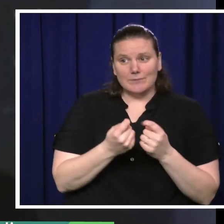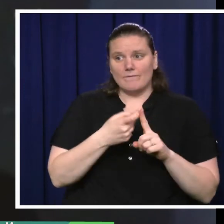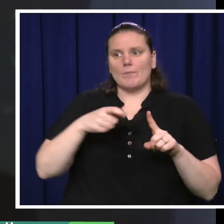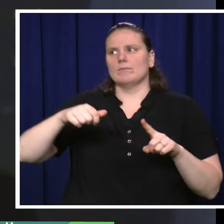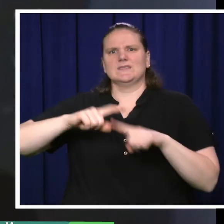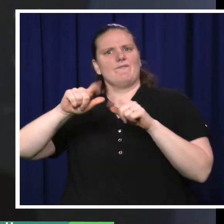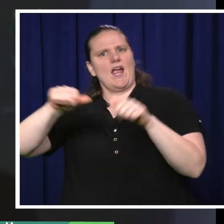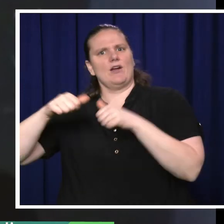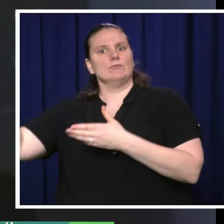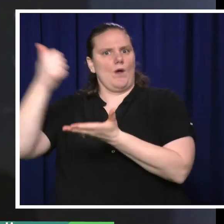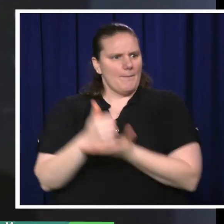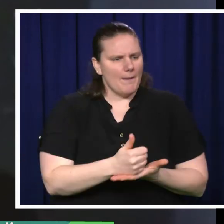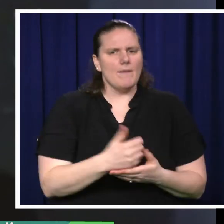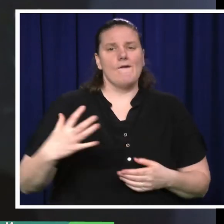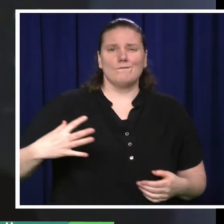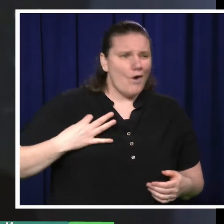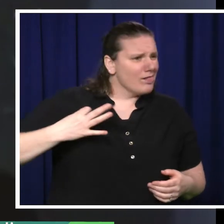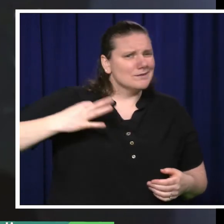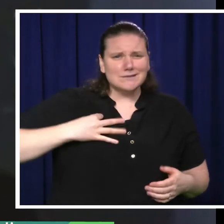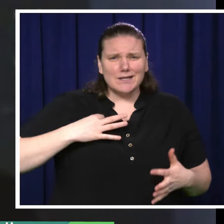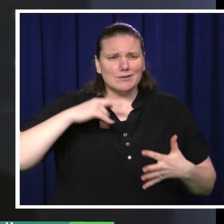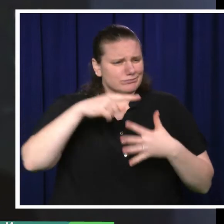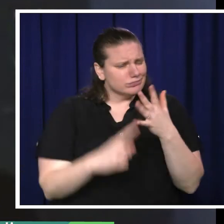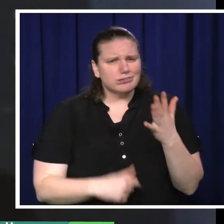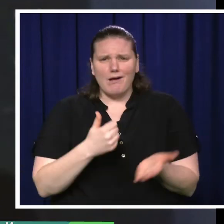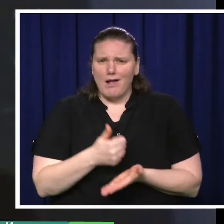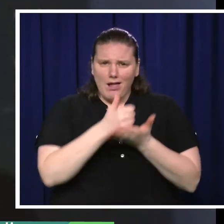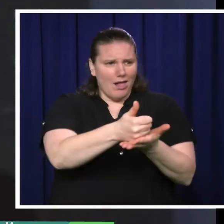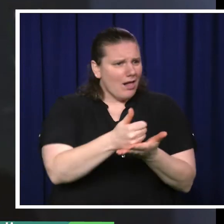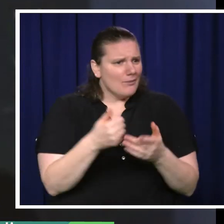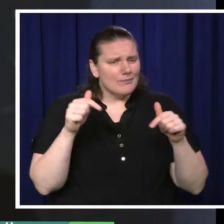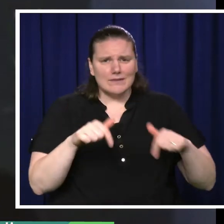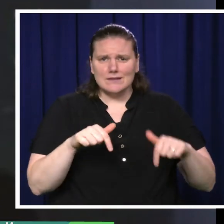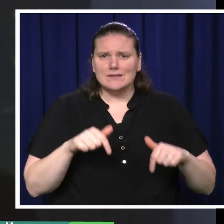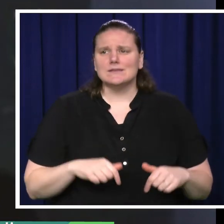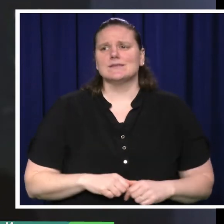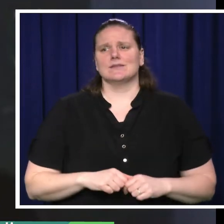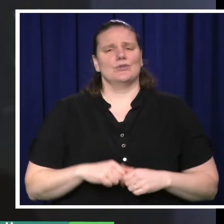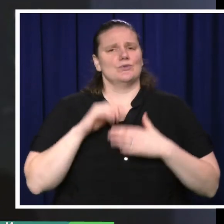type one team that came from out of the area to help all the volunteers that have worked on this effort.